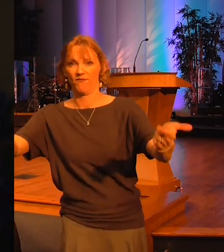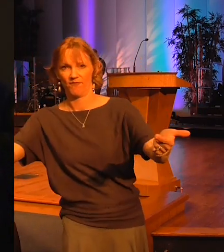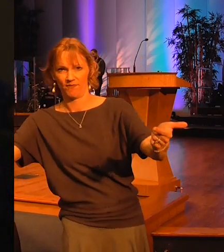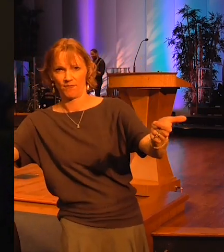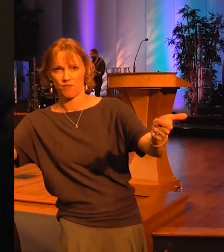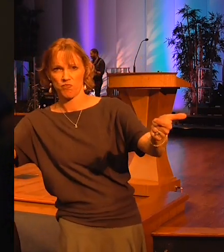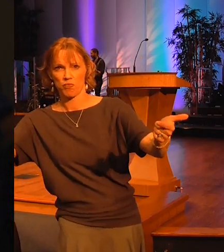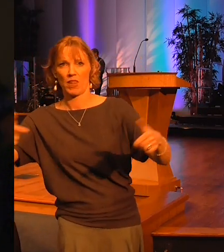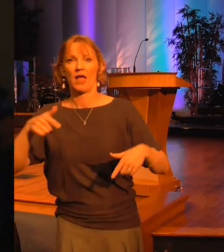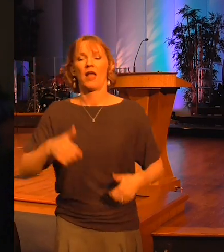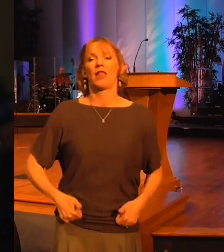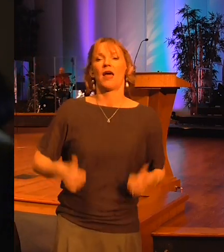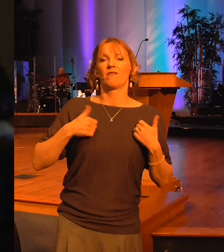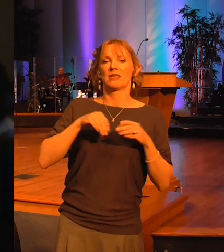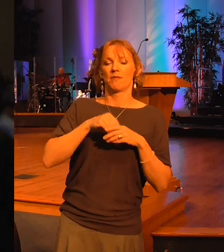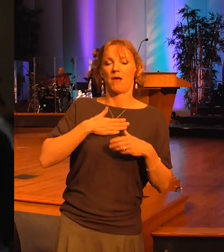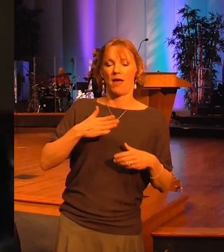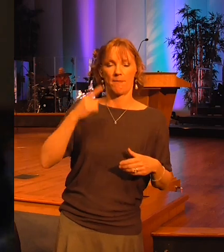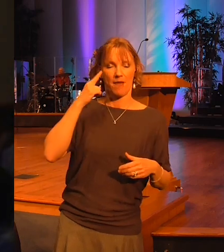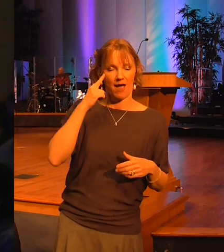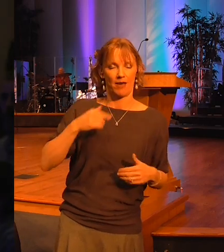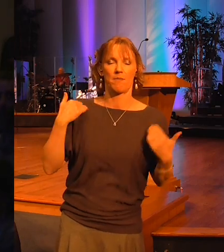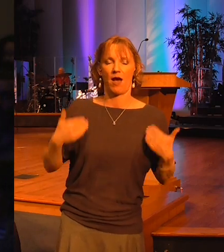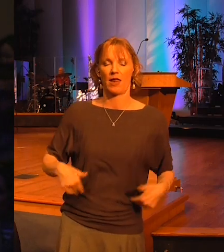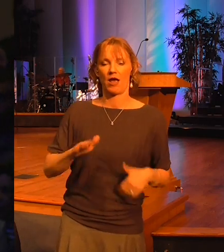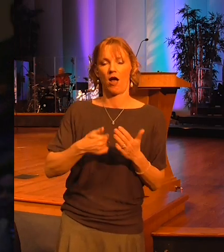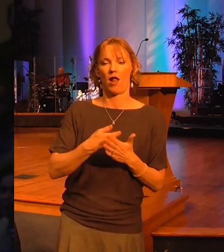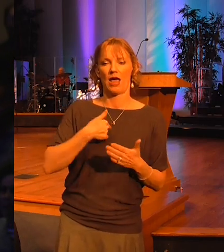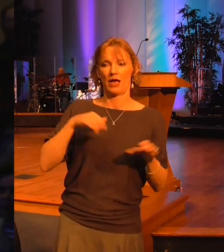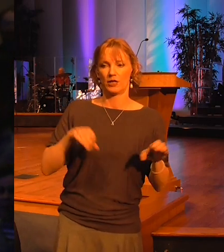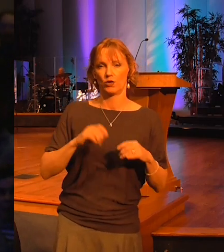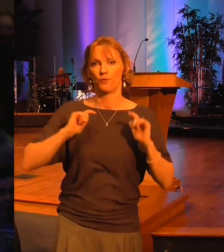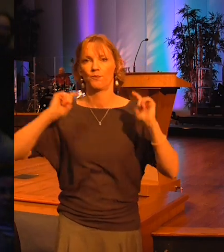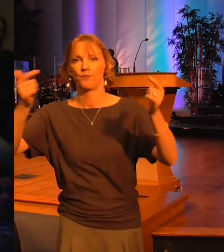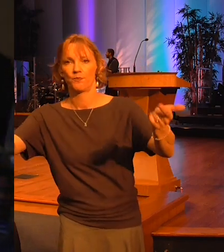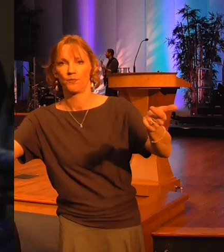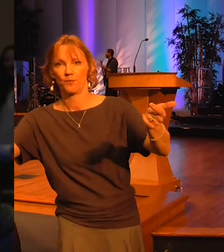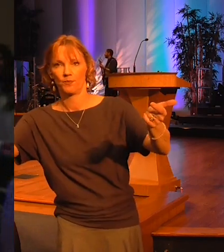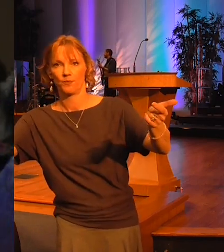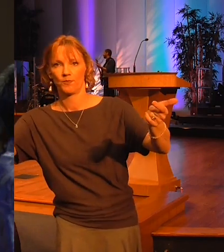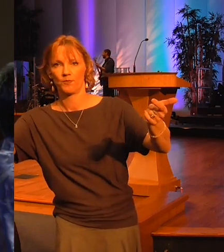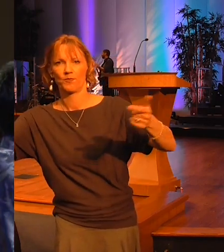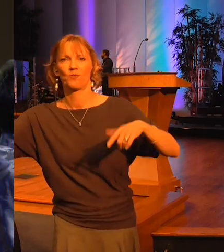life's in my mind body and all that I do life's in my mind body and all that I do i give thanks